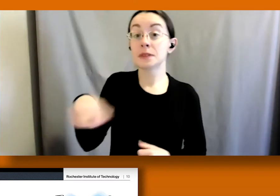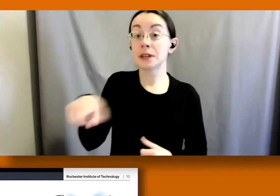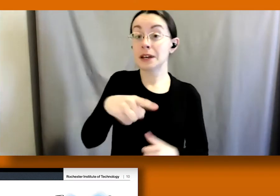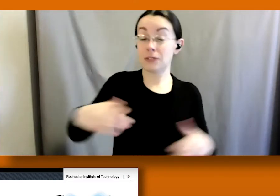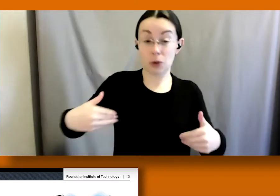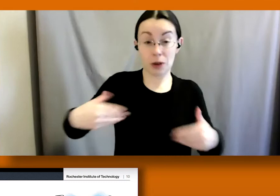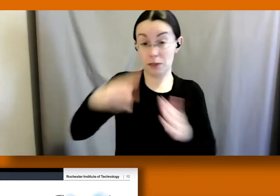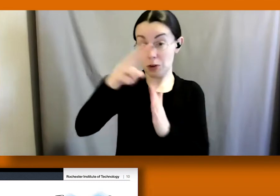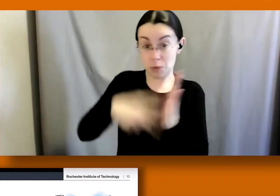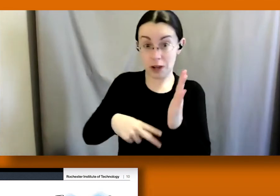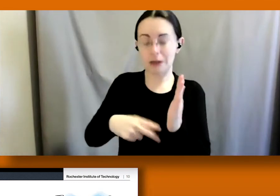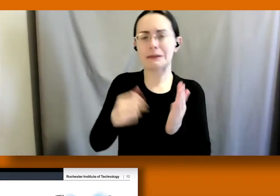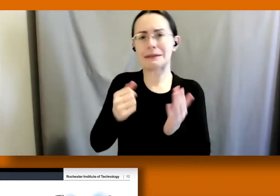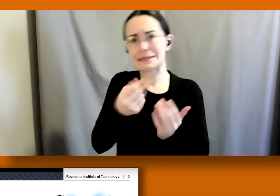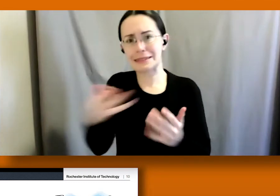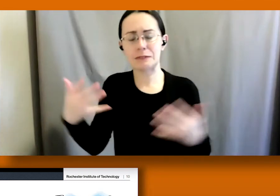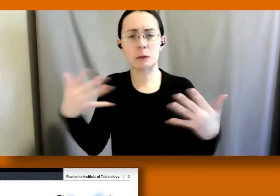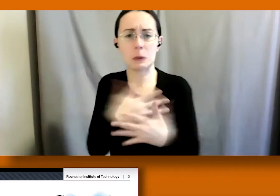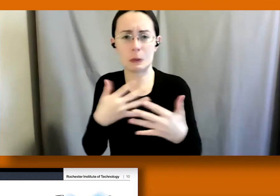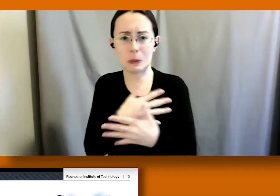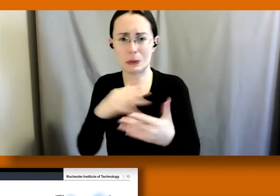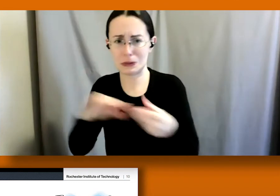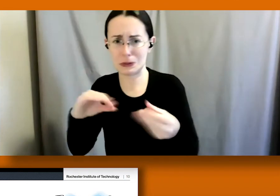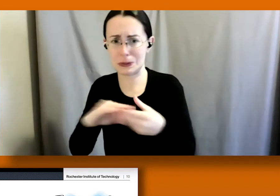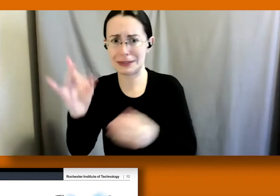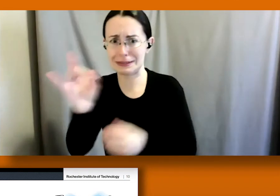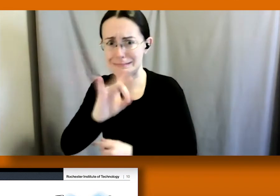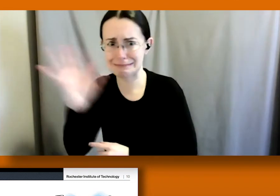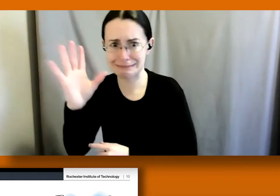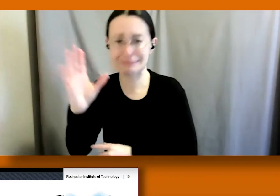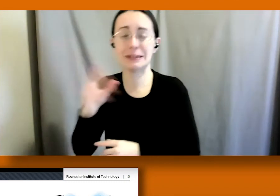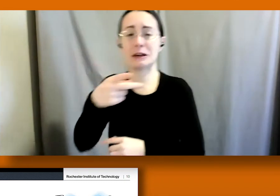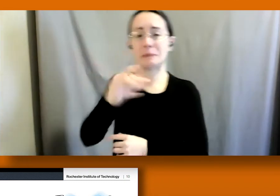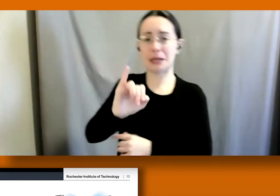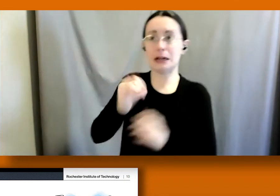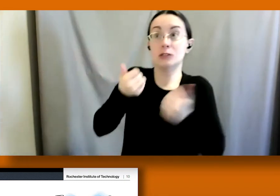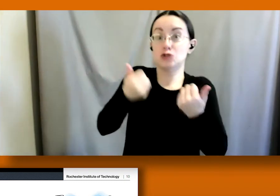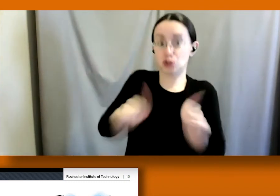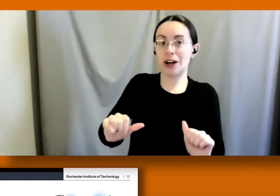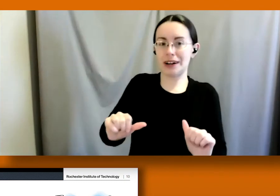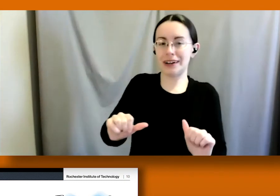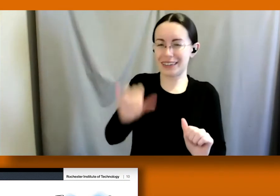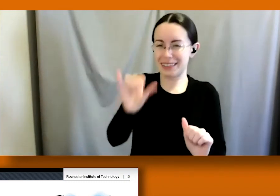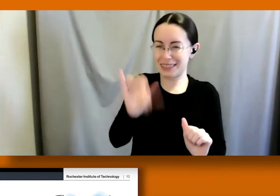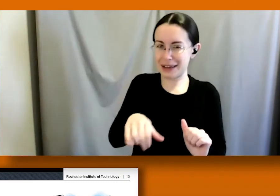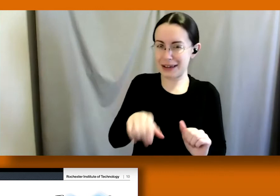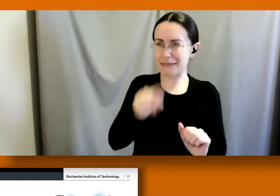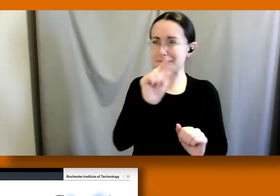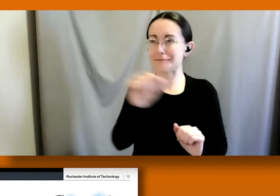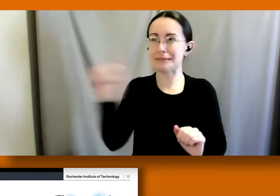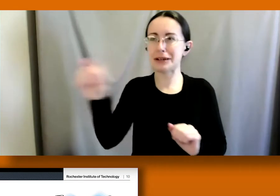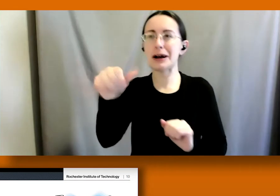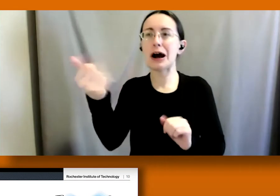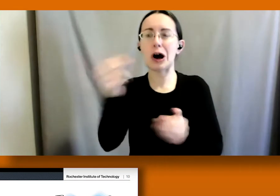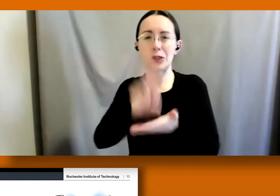of PI's attempting this several times at other universities. Um, they usually ended up in jail